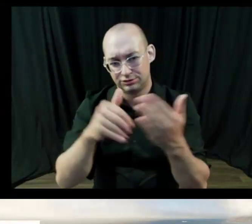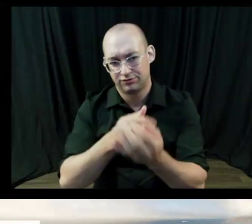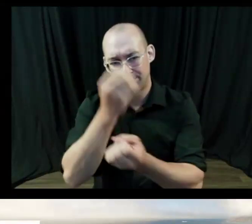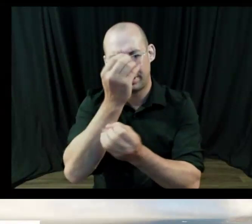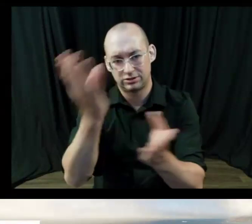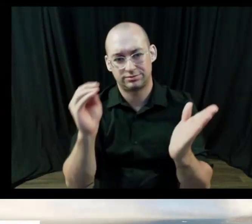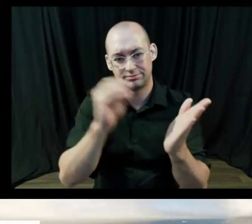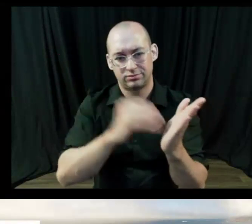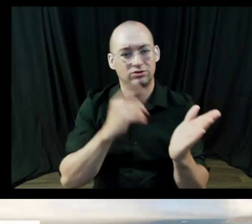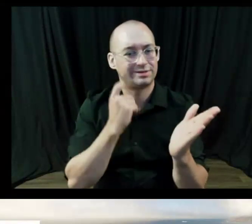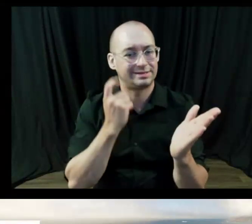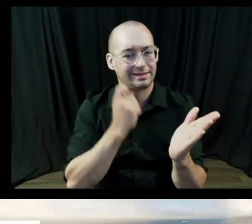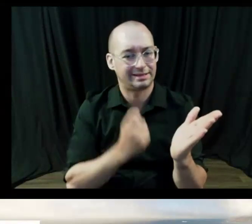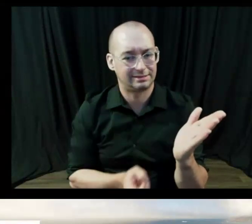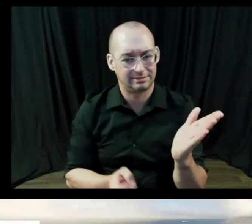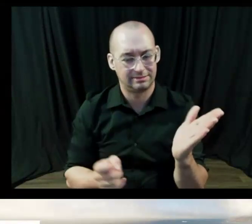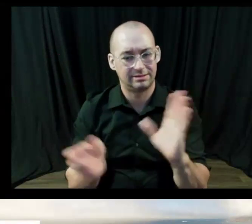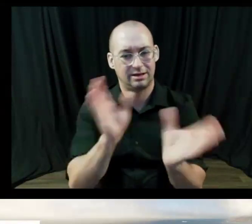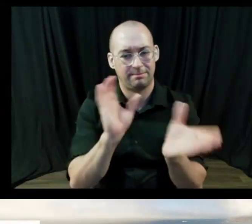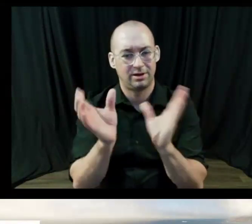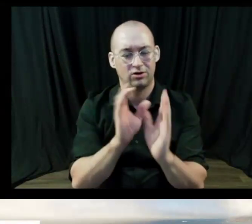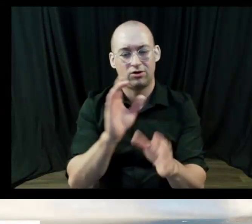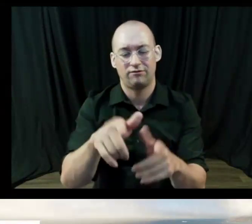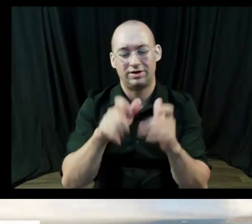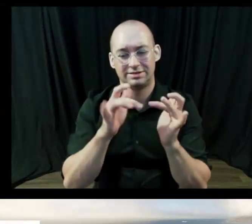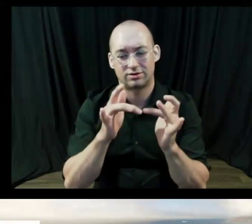more recently than the broadband availability data that was in the Digital Equity Act